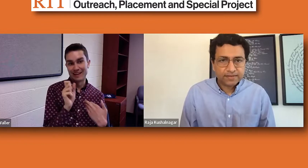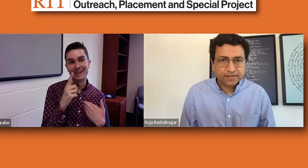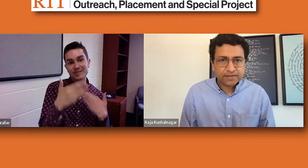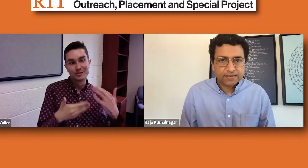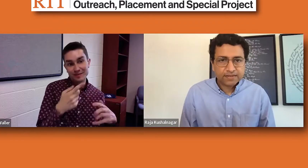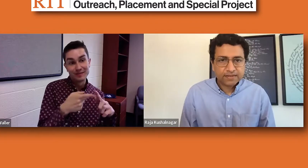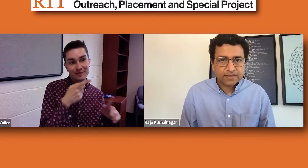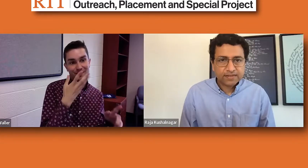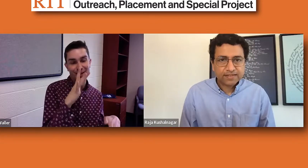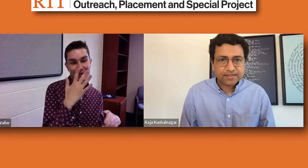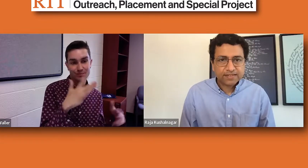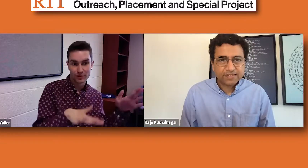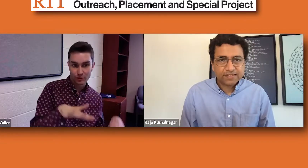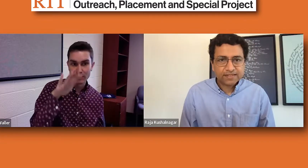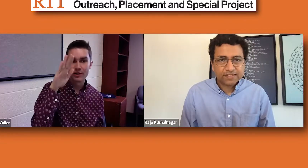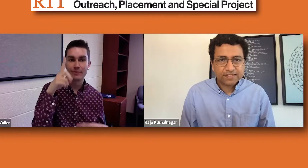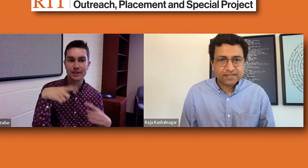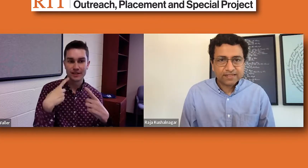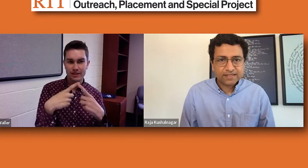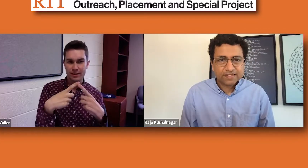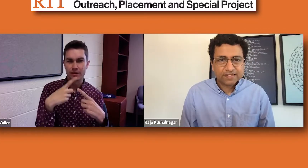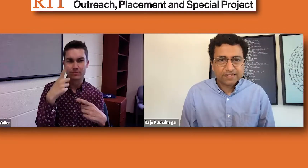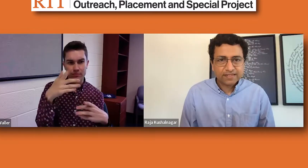But all in all, was a pretty good experience.